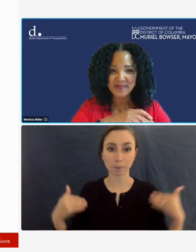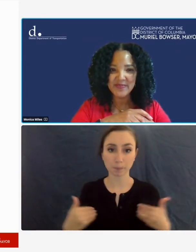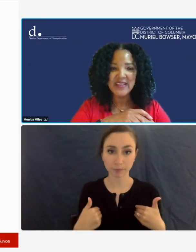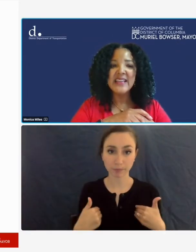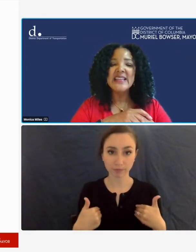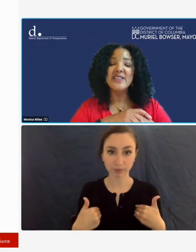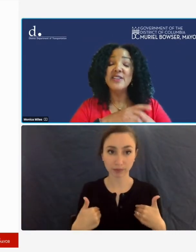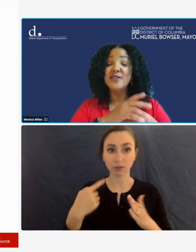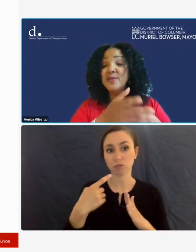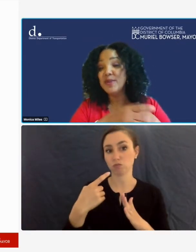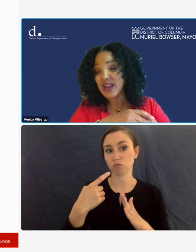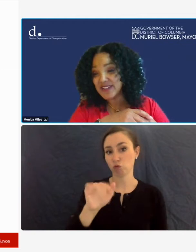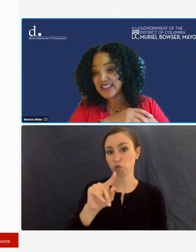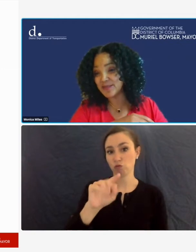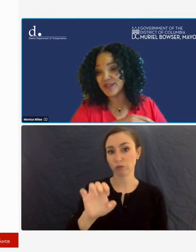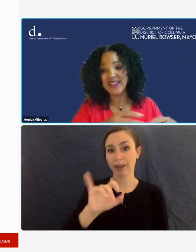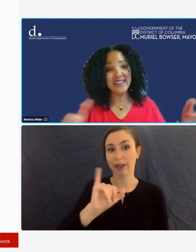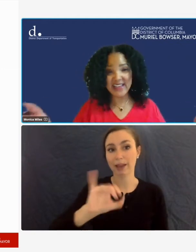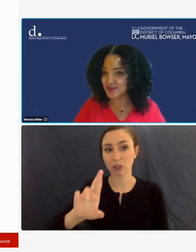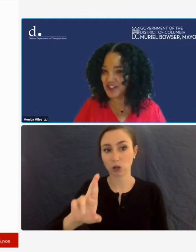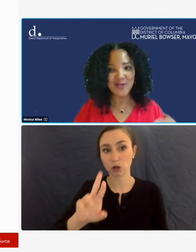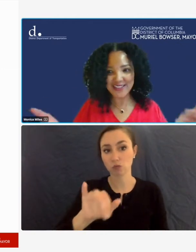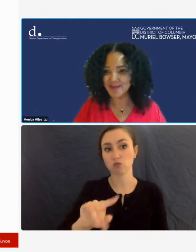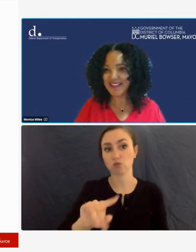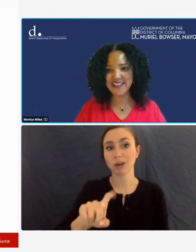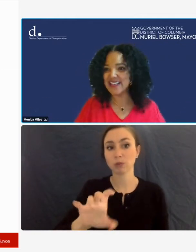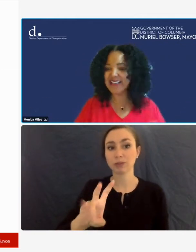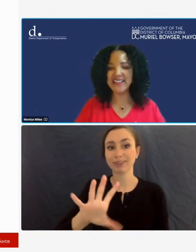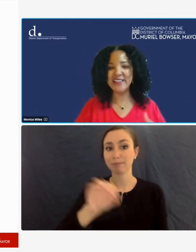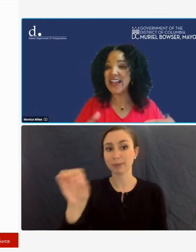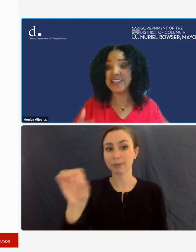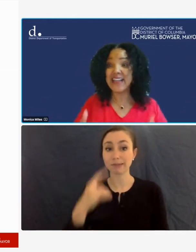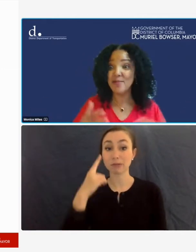so the agreed upon profit is 10 percent that's what you're always going to be seeing in 99.9